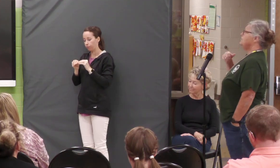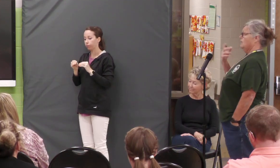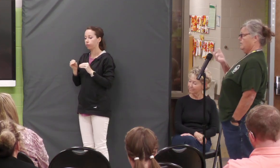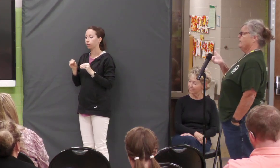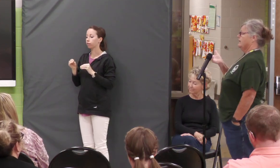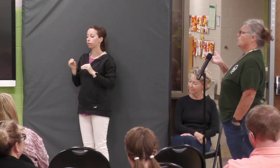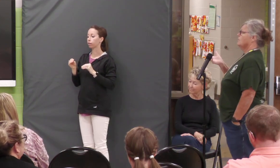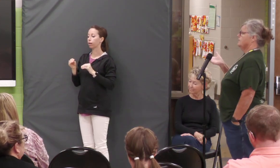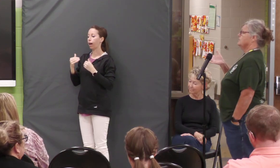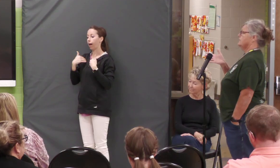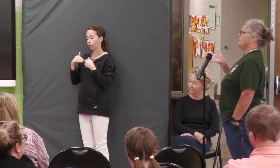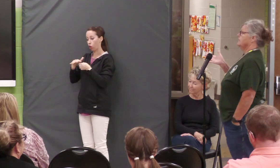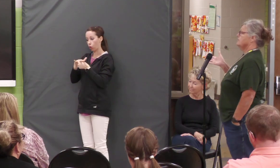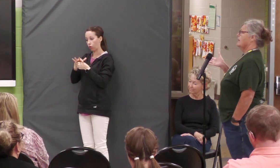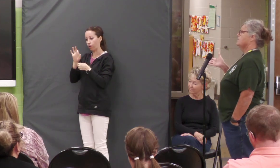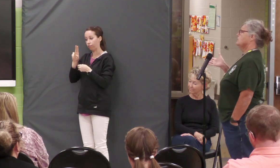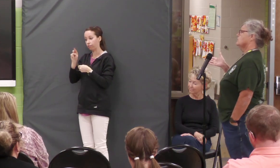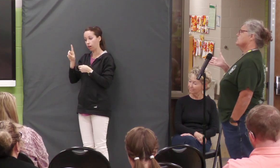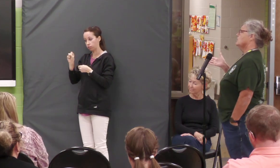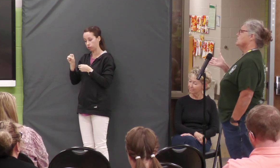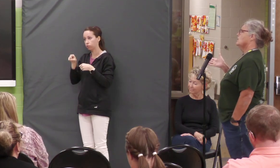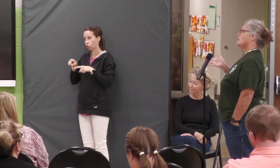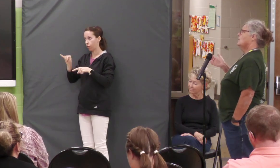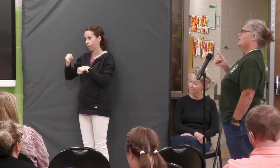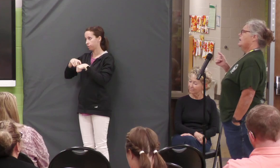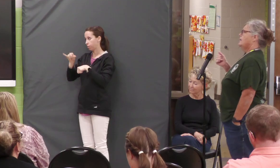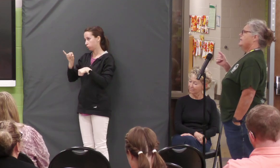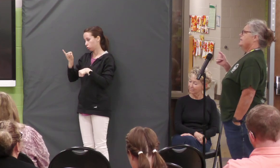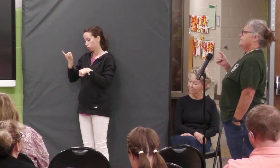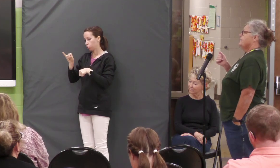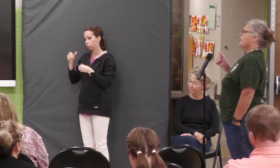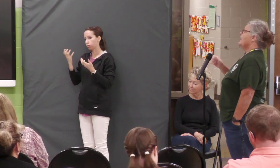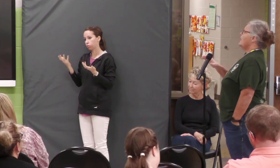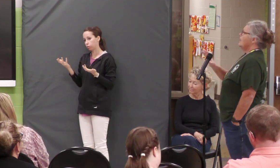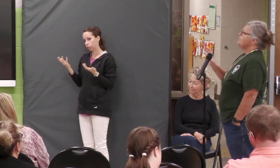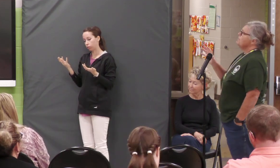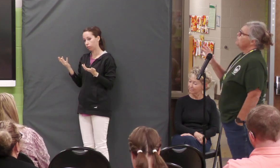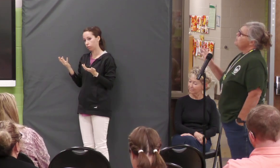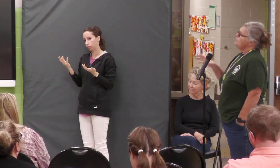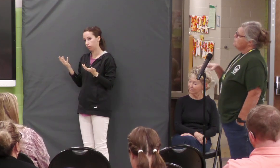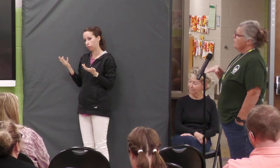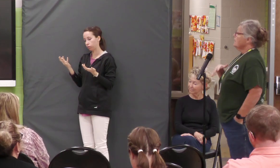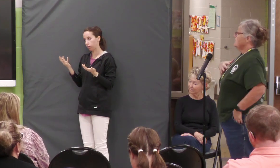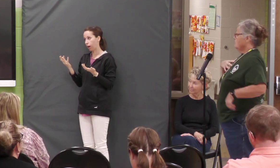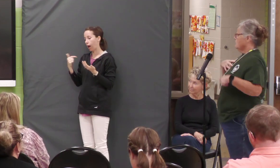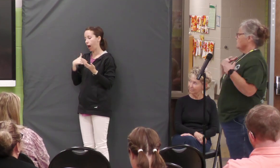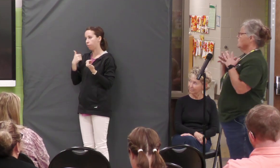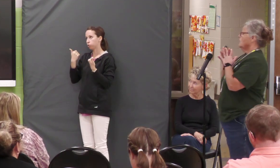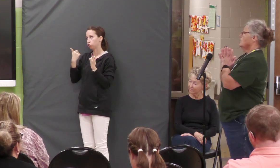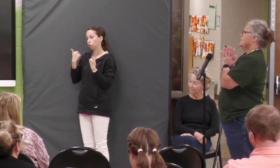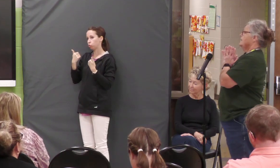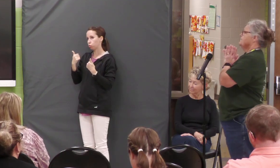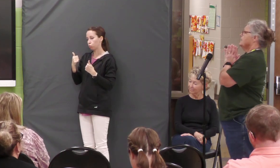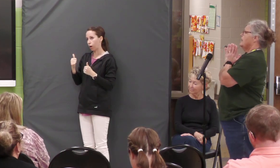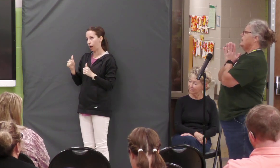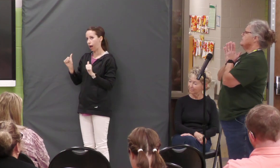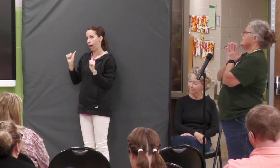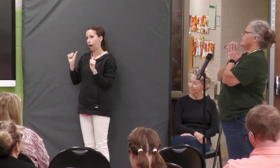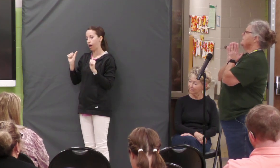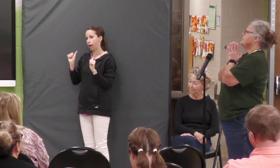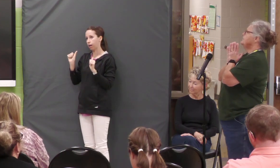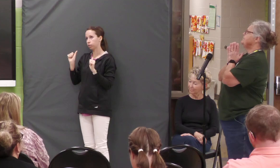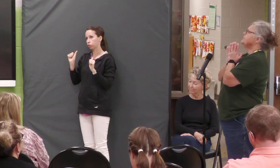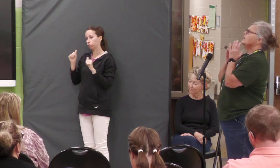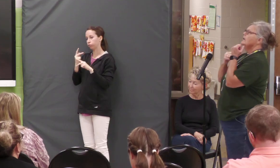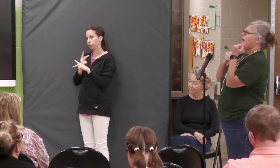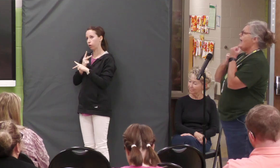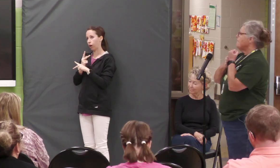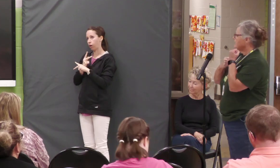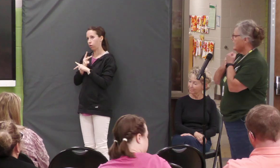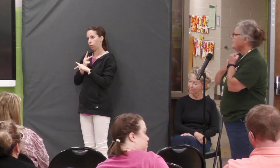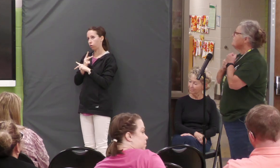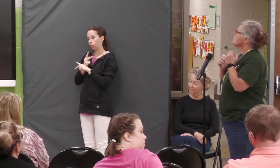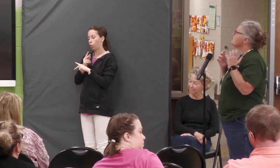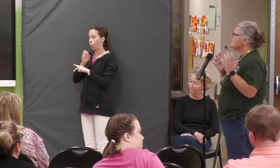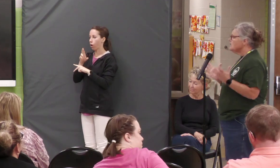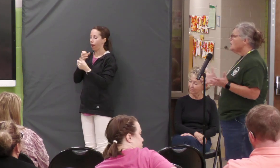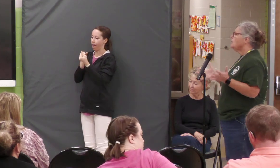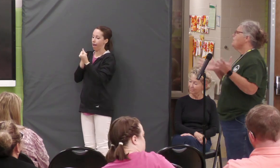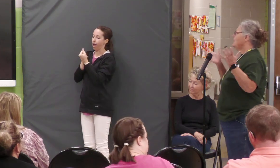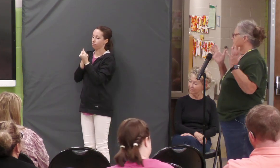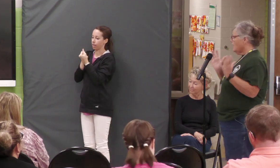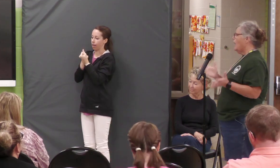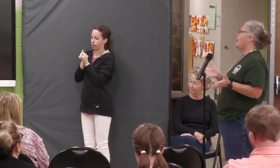um but we've had over funds during this time too so what I'm trying to do is advocate for some